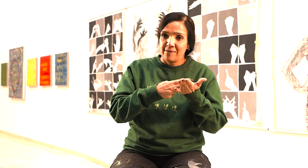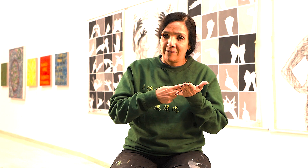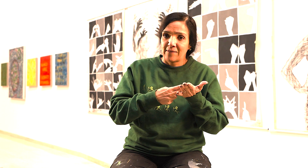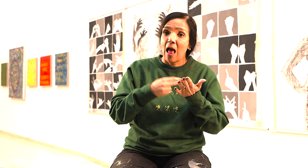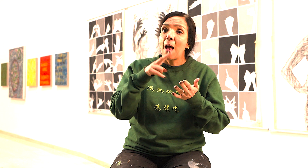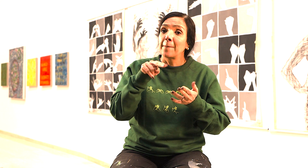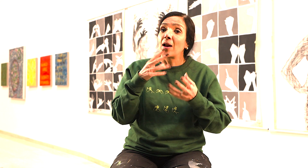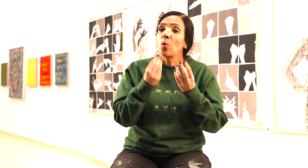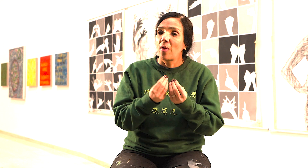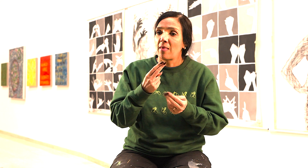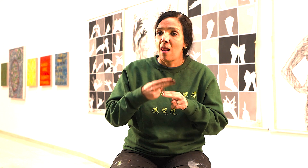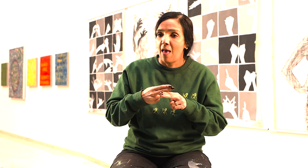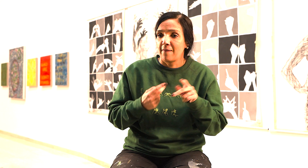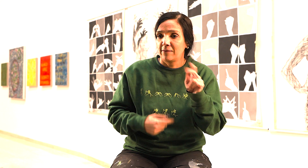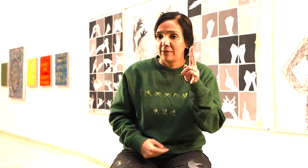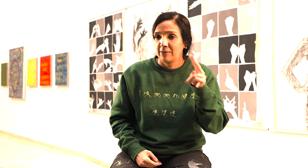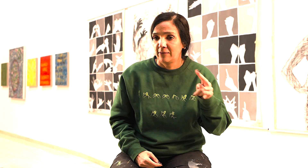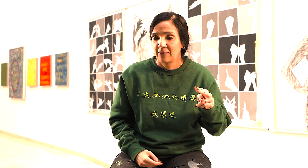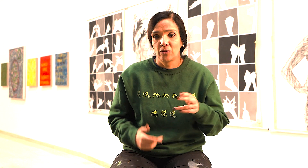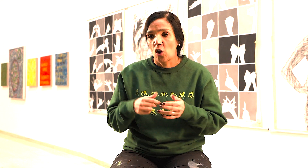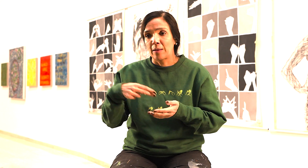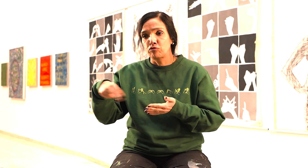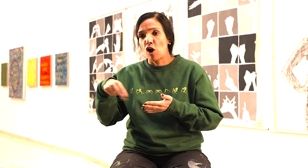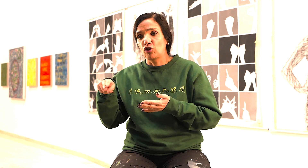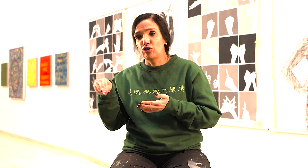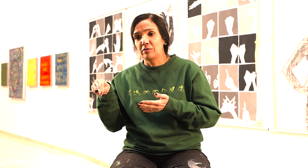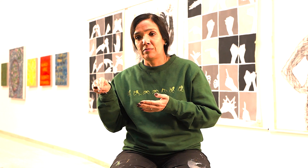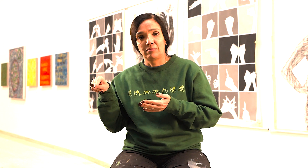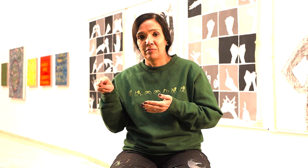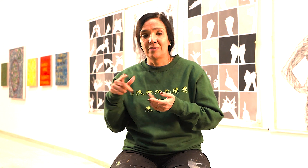using the palette knife, which is how I paint-- not with a brush.